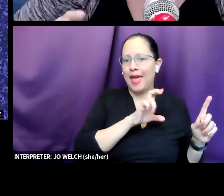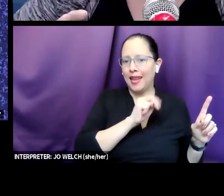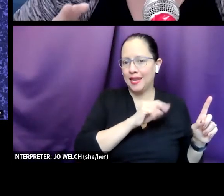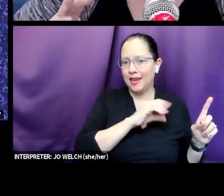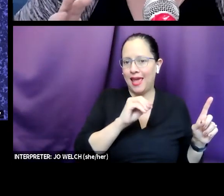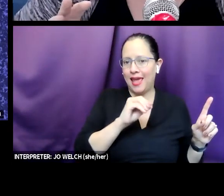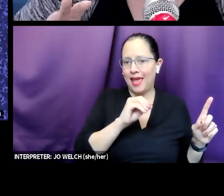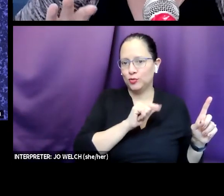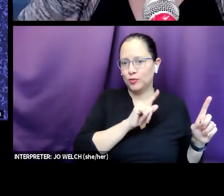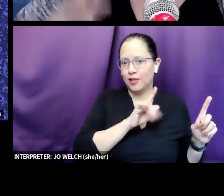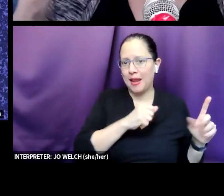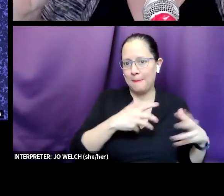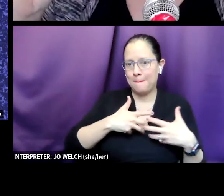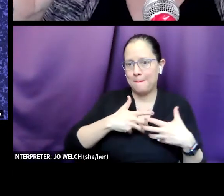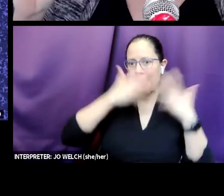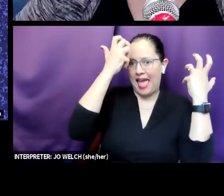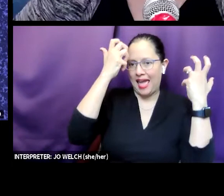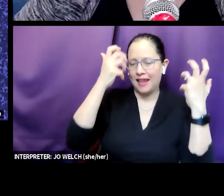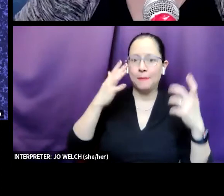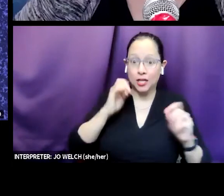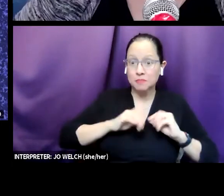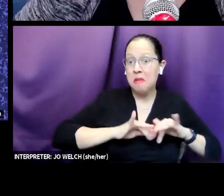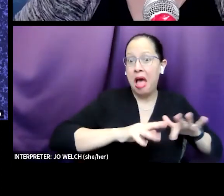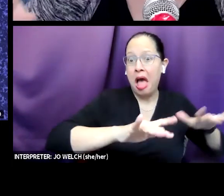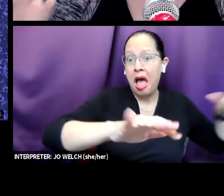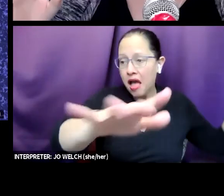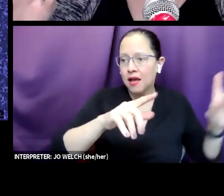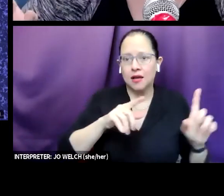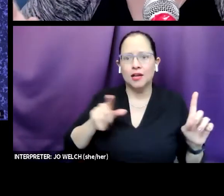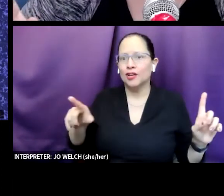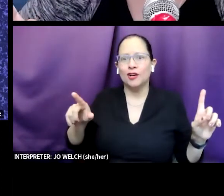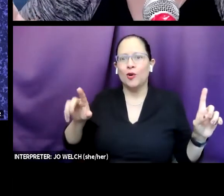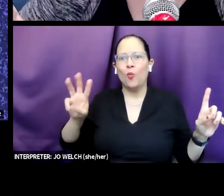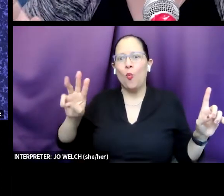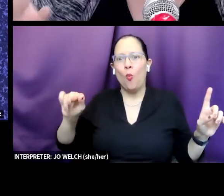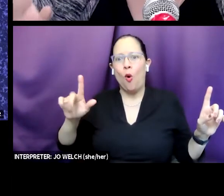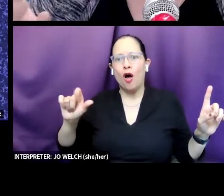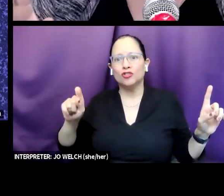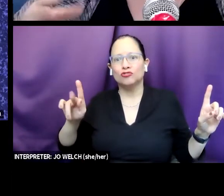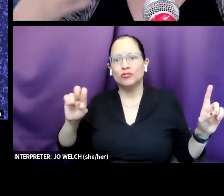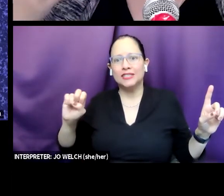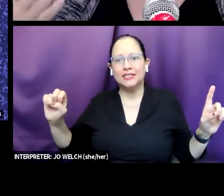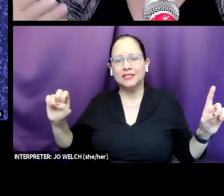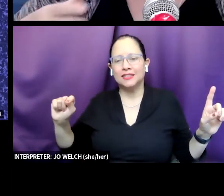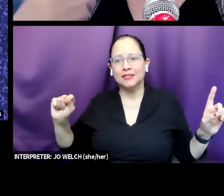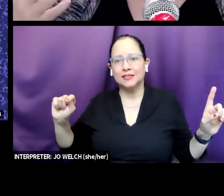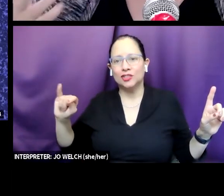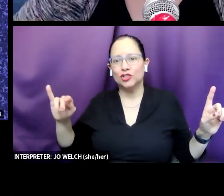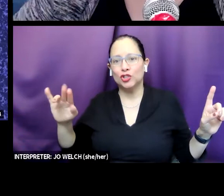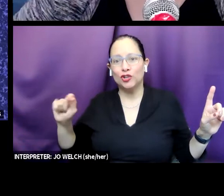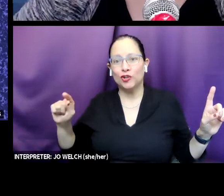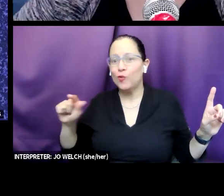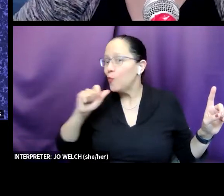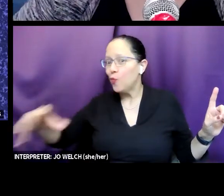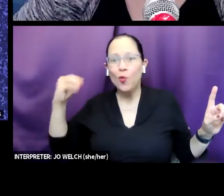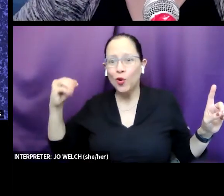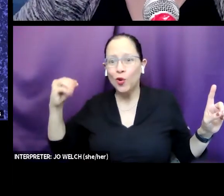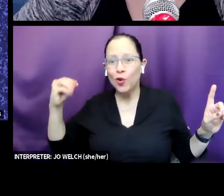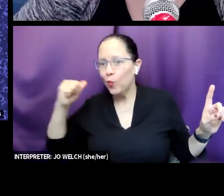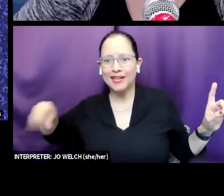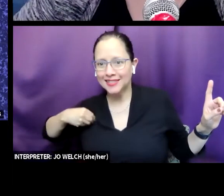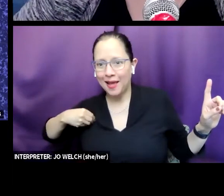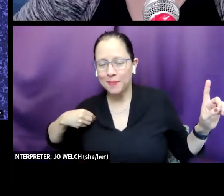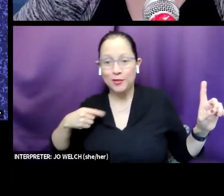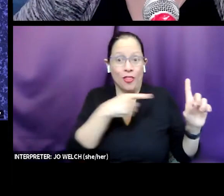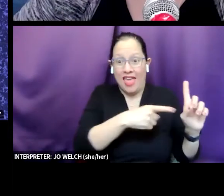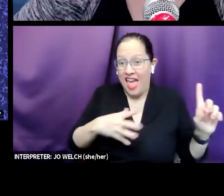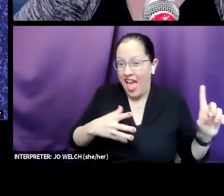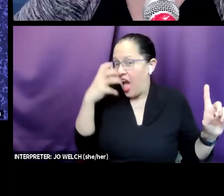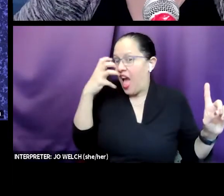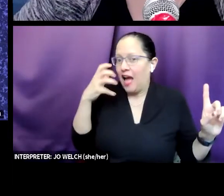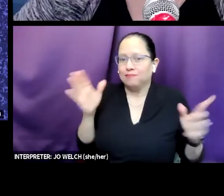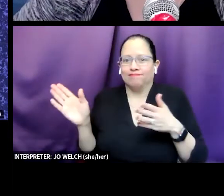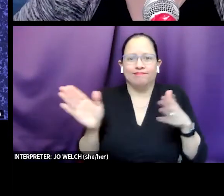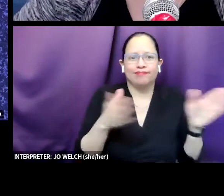So they took it and took it to the New York Post then even in videos of Giuliani later he's kind of smiling saying well we knew they didn't really have, you know, the editorial standards like we knew they take it.